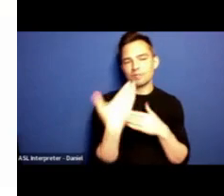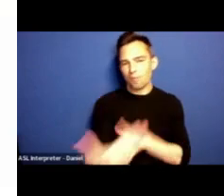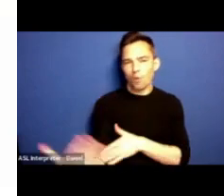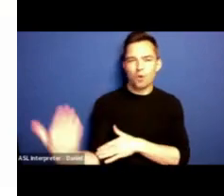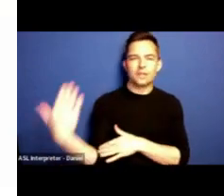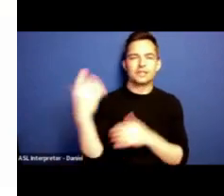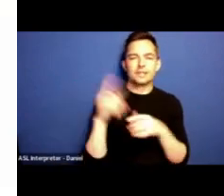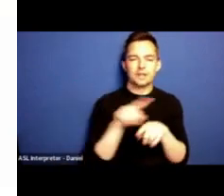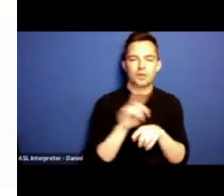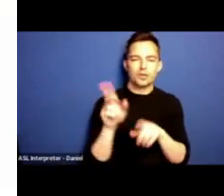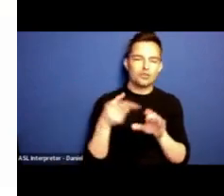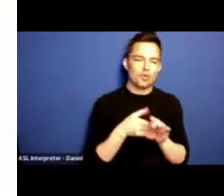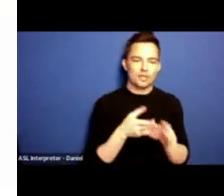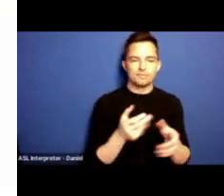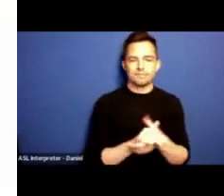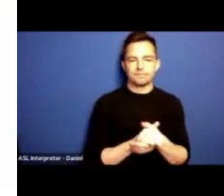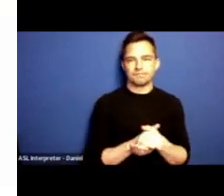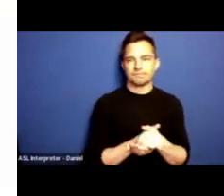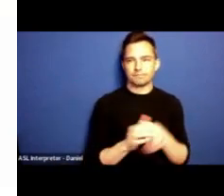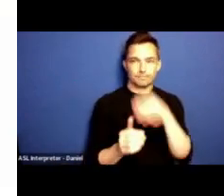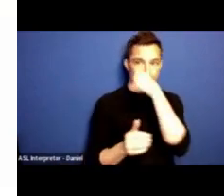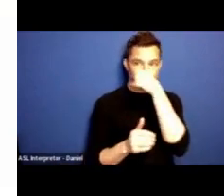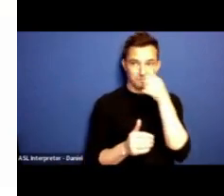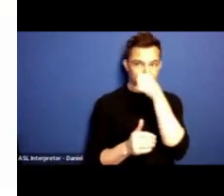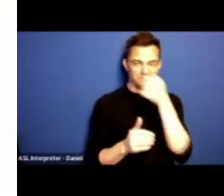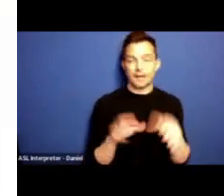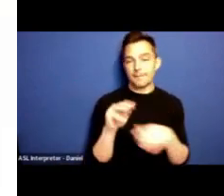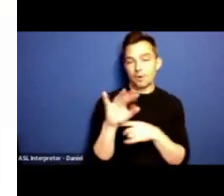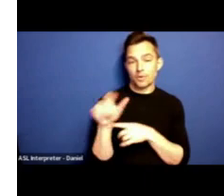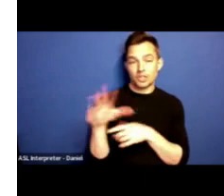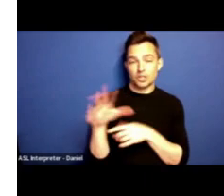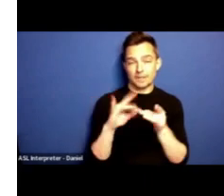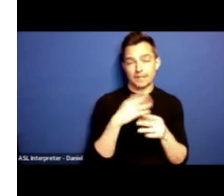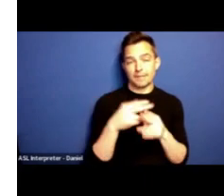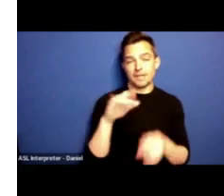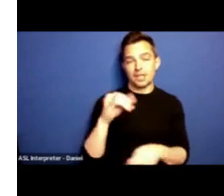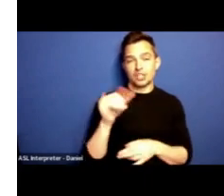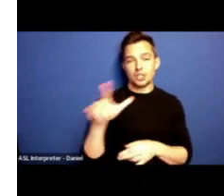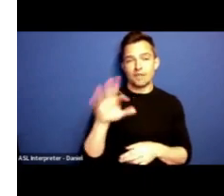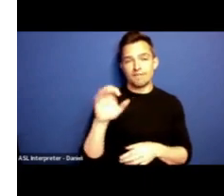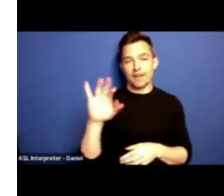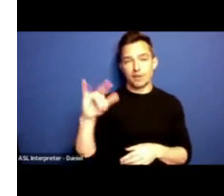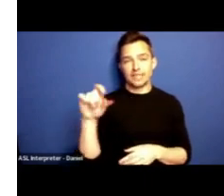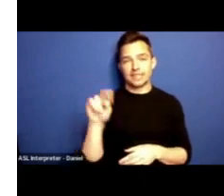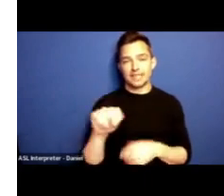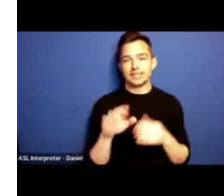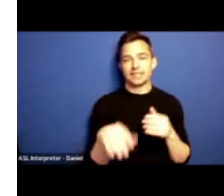you're joining from today. And as Maria mentioned, my name is Jill Ferrington, and I'm a technical assistance advisor for